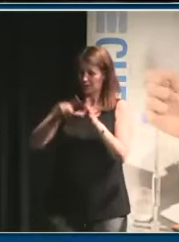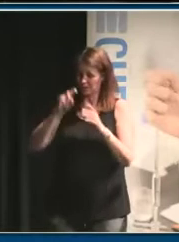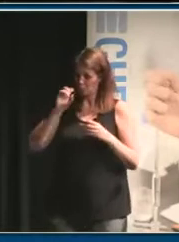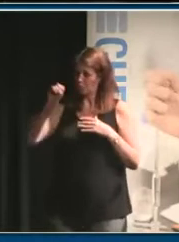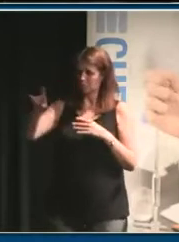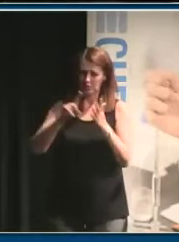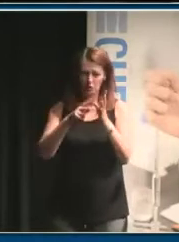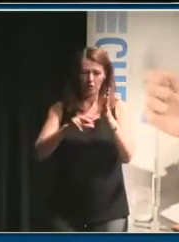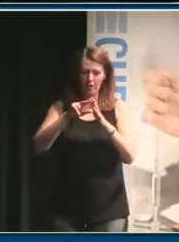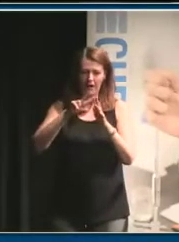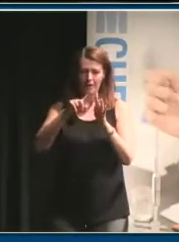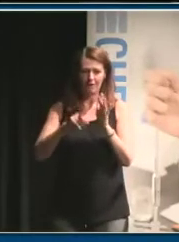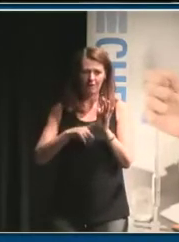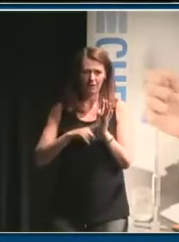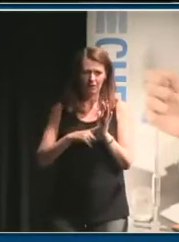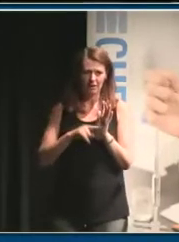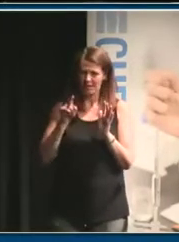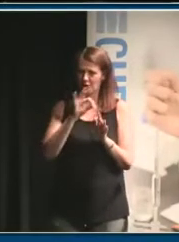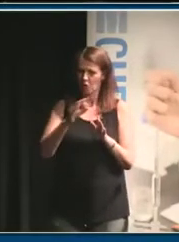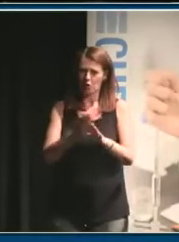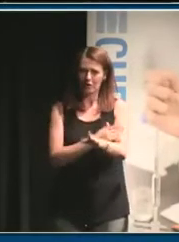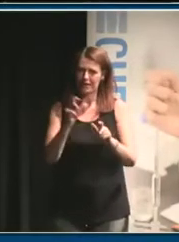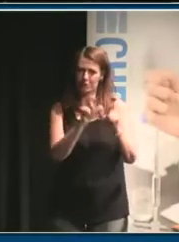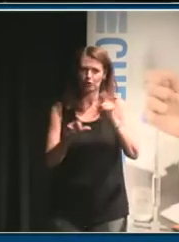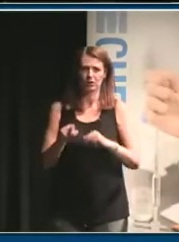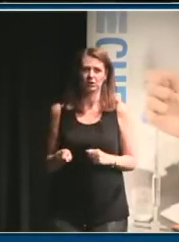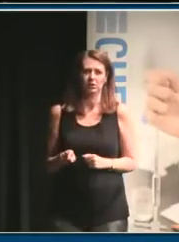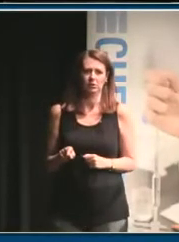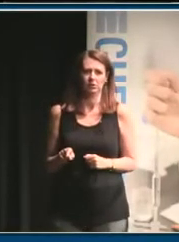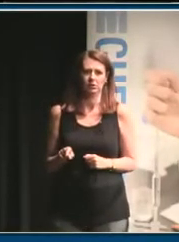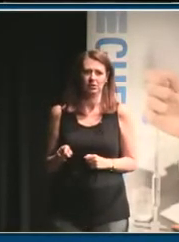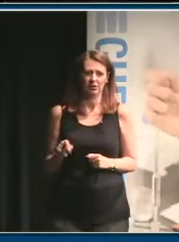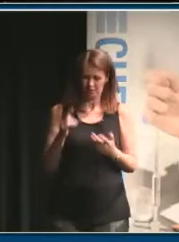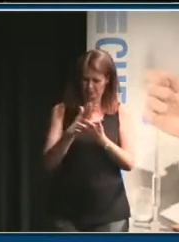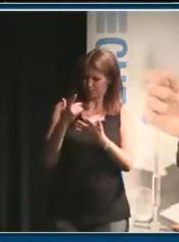be pretty sad it's still not green chemistry. So the ends don't justify the means green chemists we